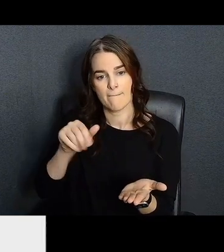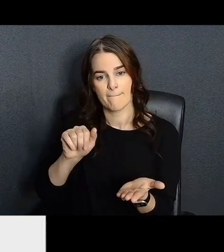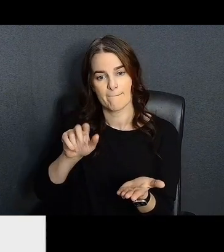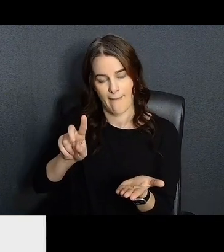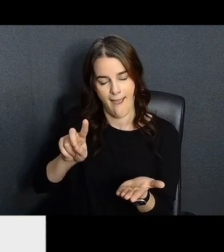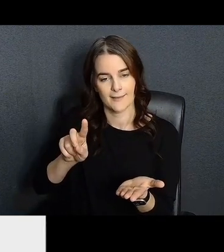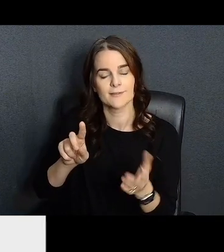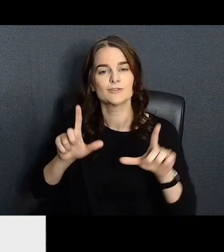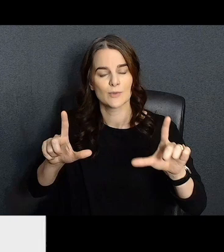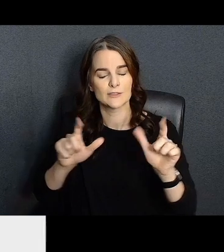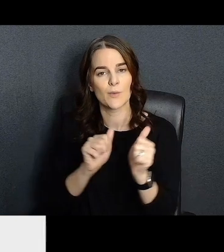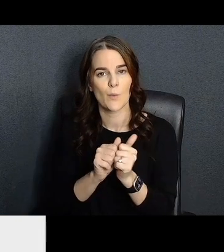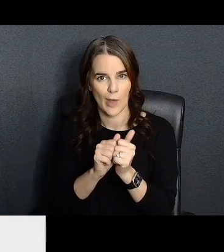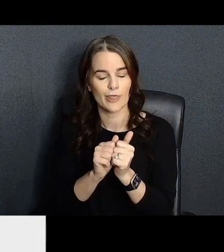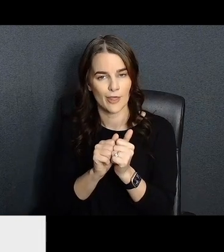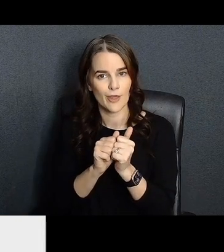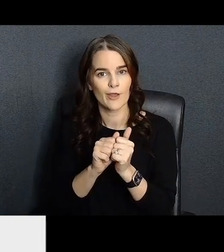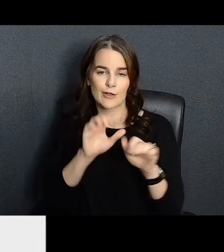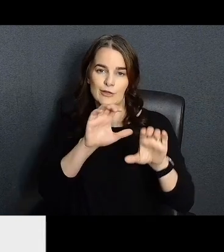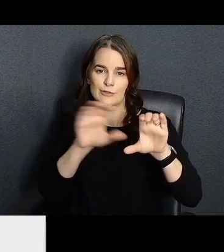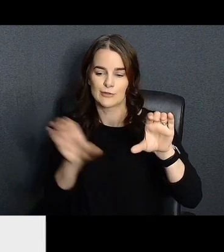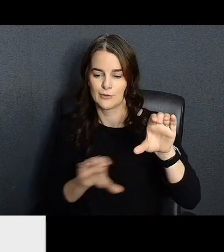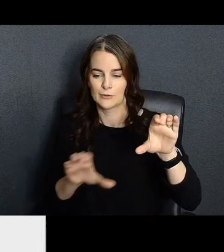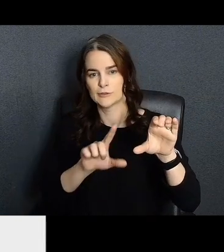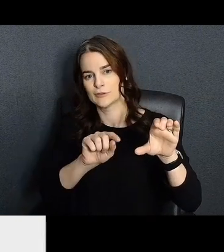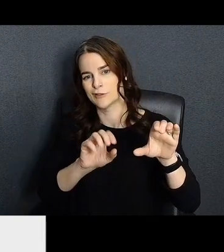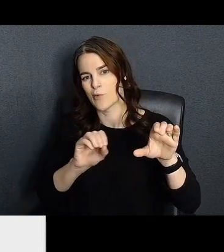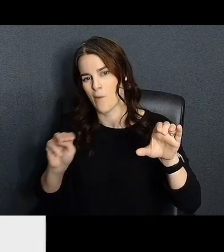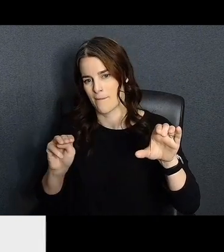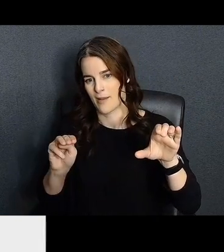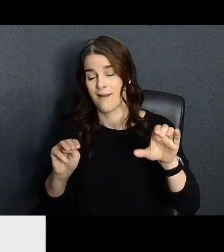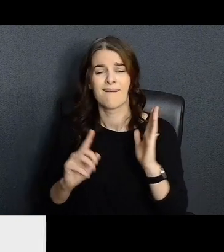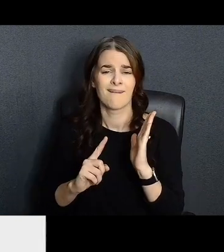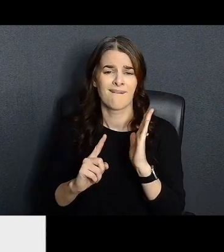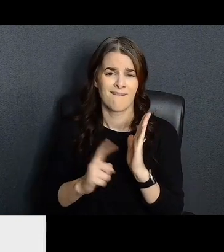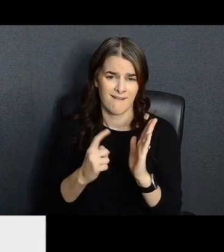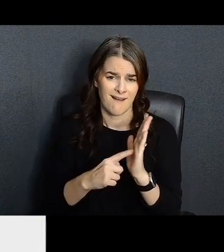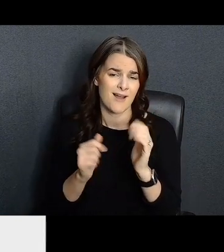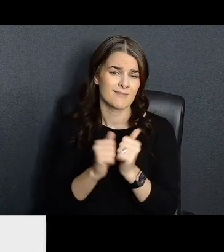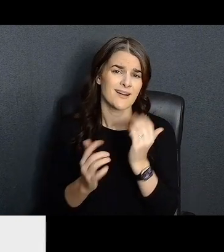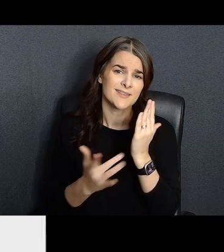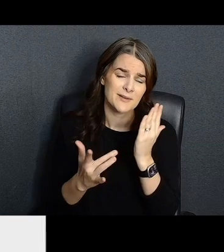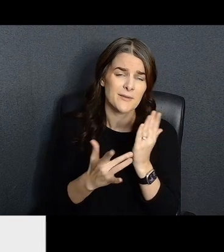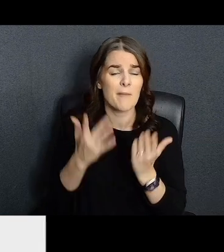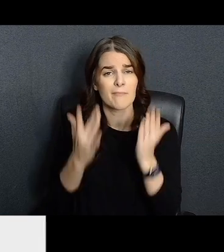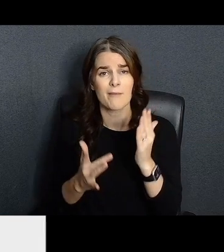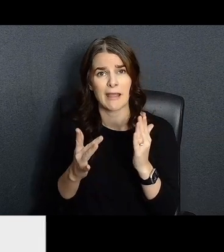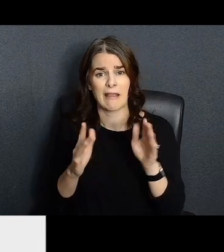with the Zoom. Sometimes, as with any technology, that can be a little glitchy. There might be a little bit of a delay.